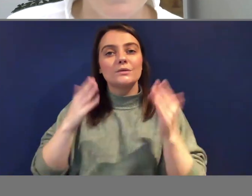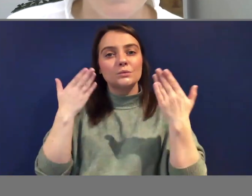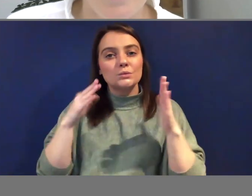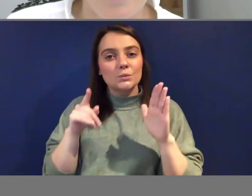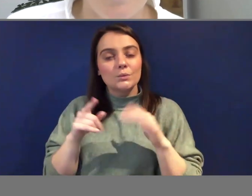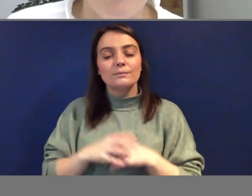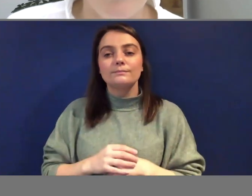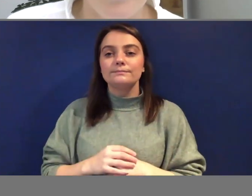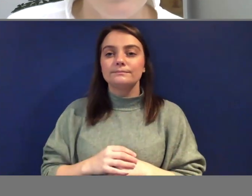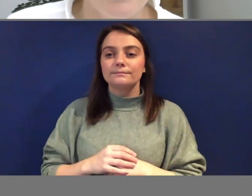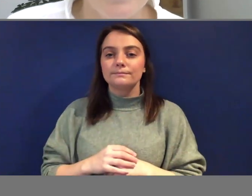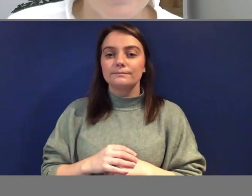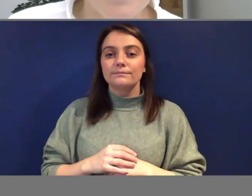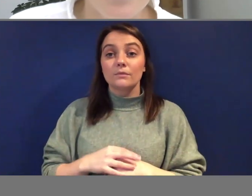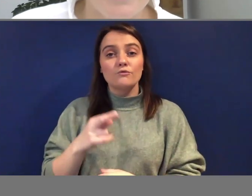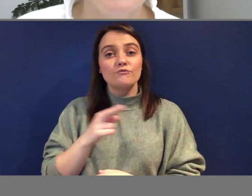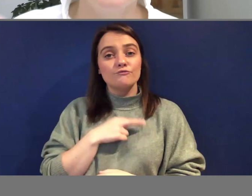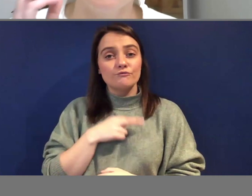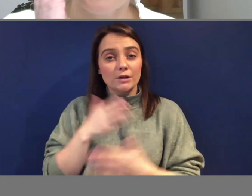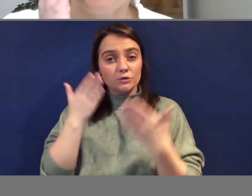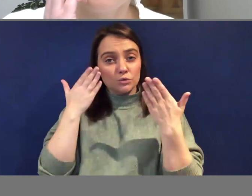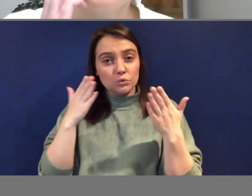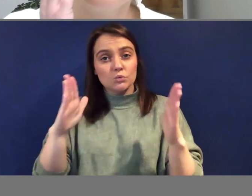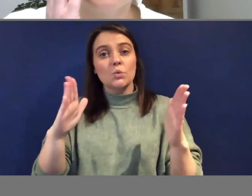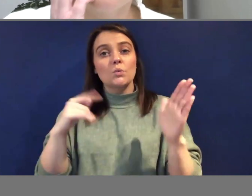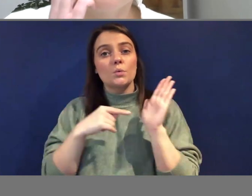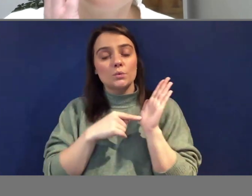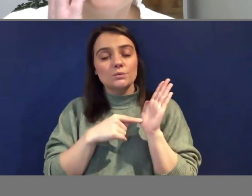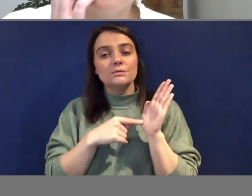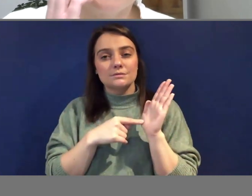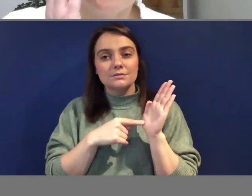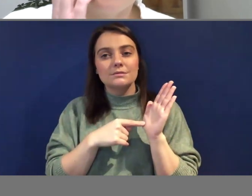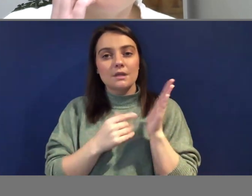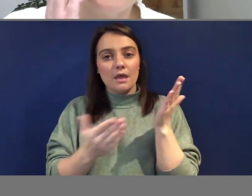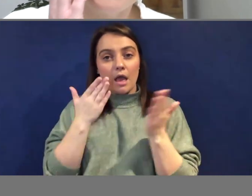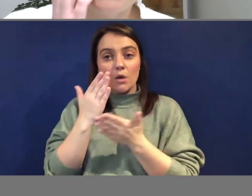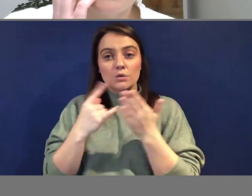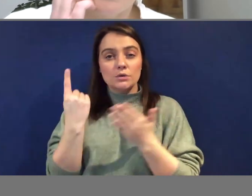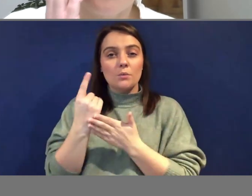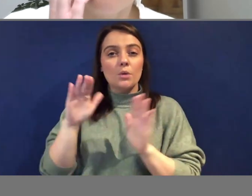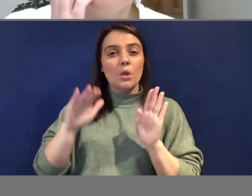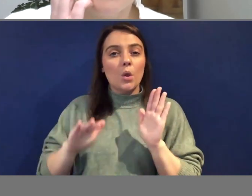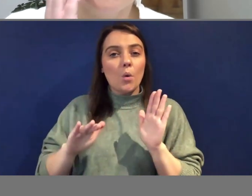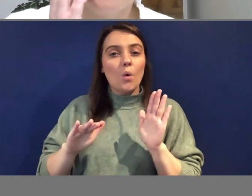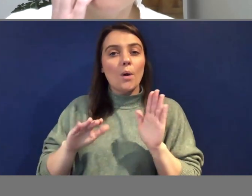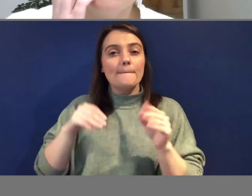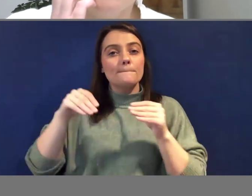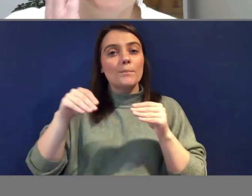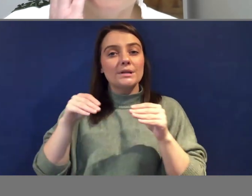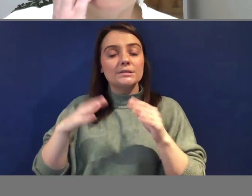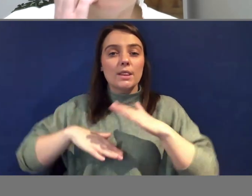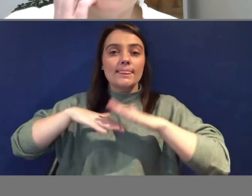think really well illustrates how somebody potentially with lower mobility challenges